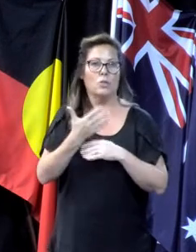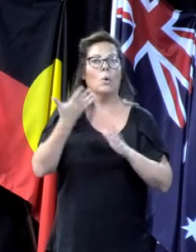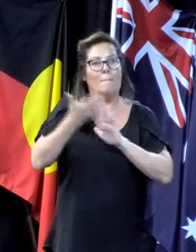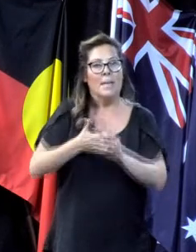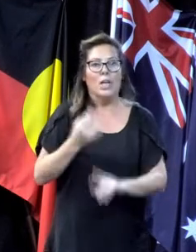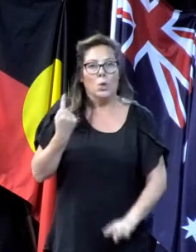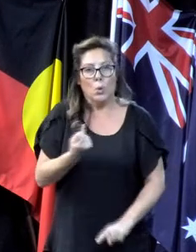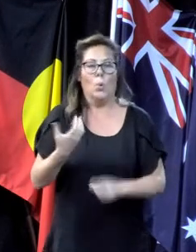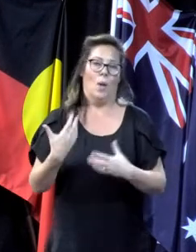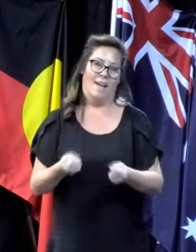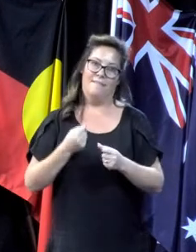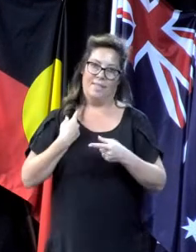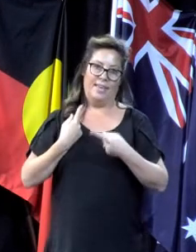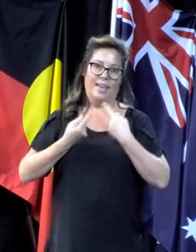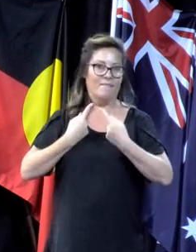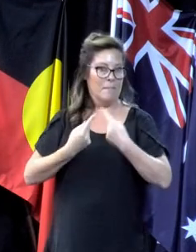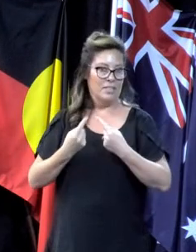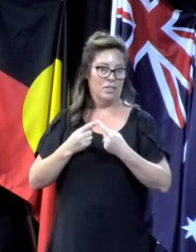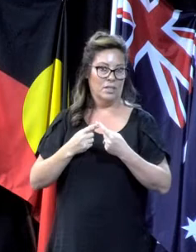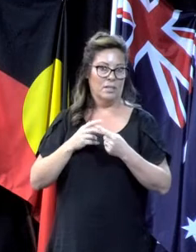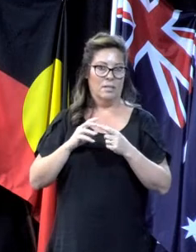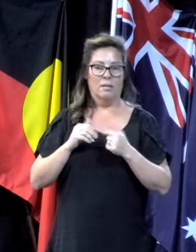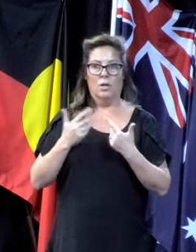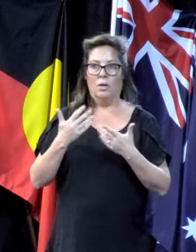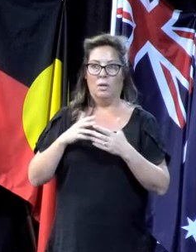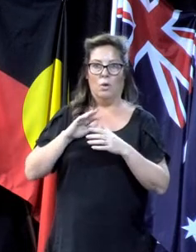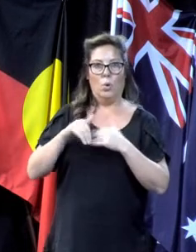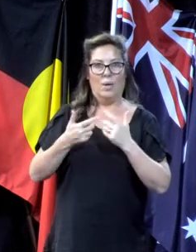or the student to help get a resolution with the parents.